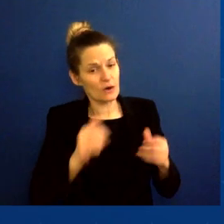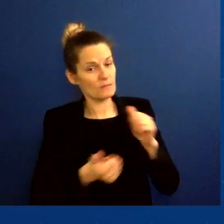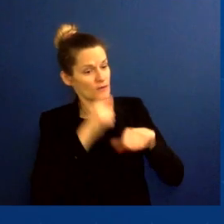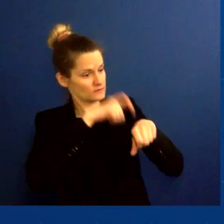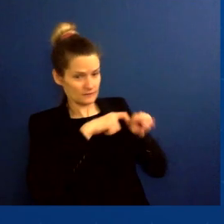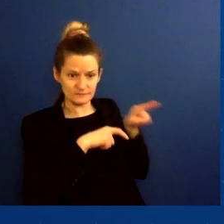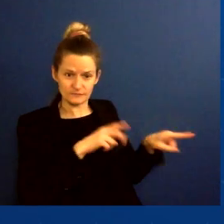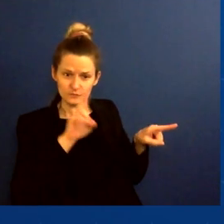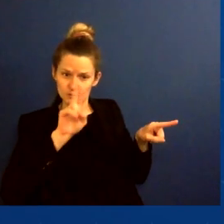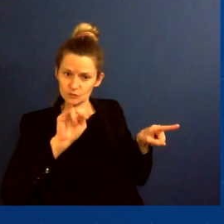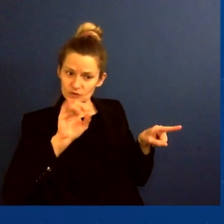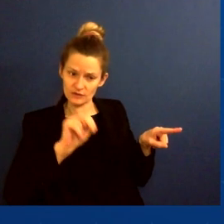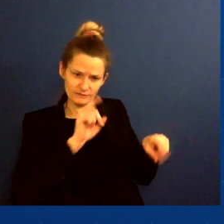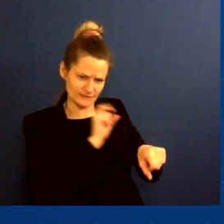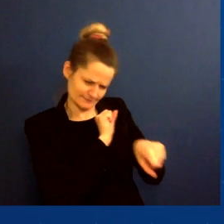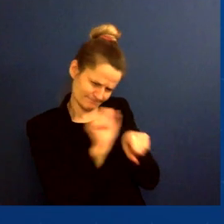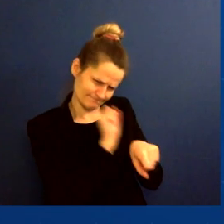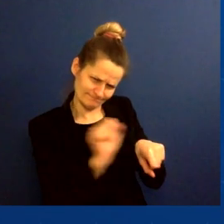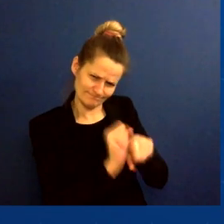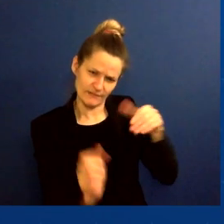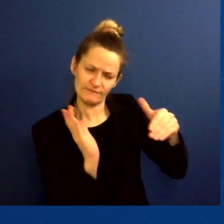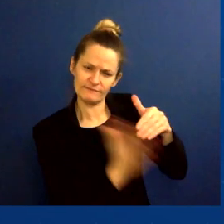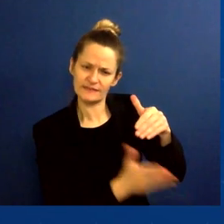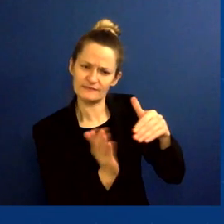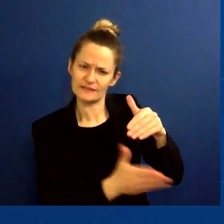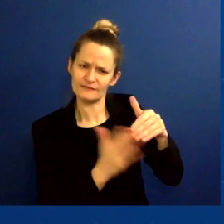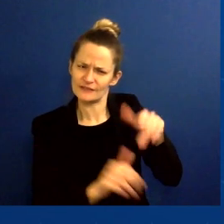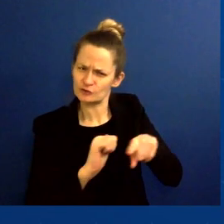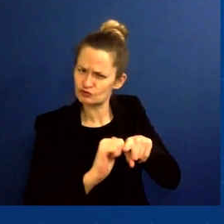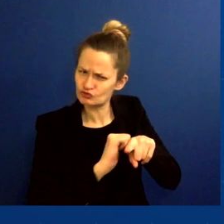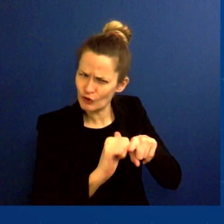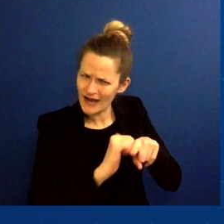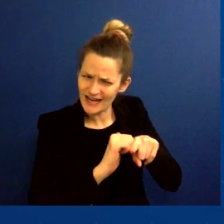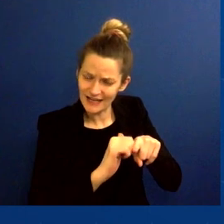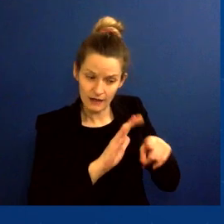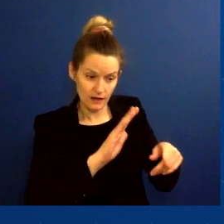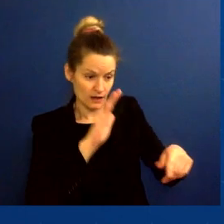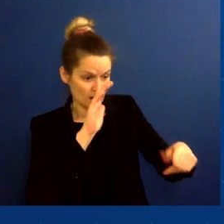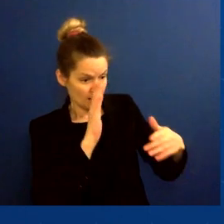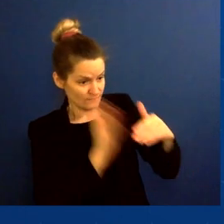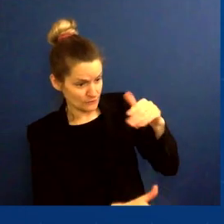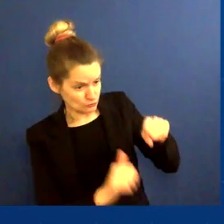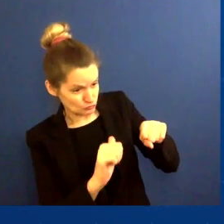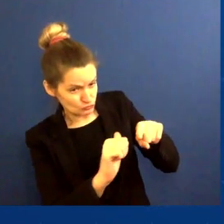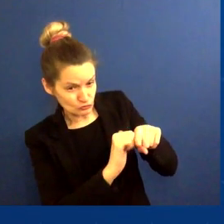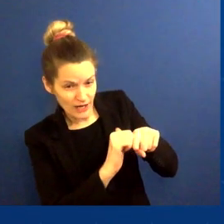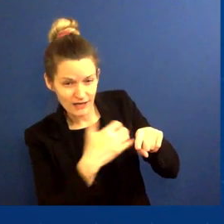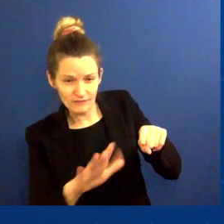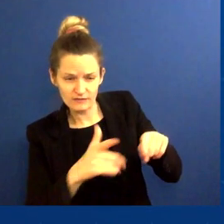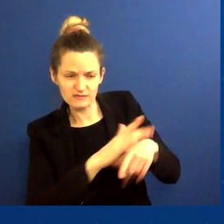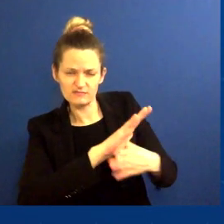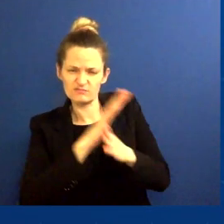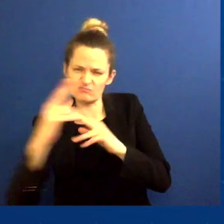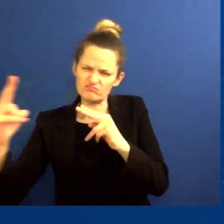they are the best in the business. And so that's why one of the reasons why we are here today,